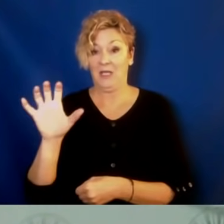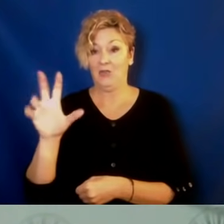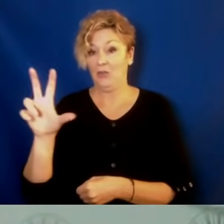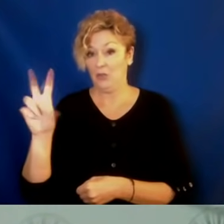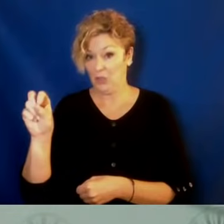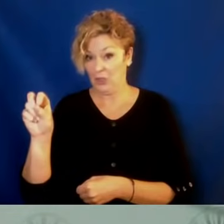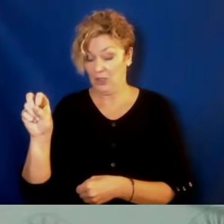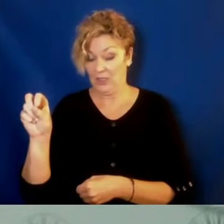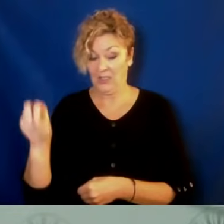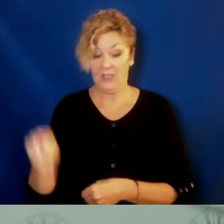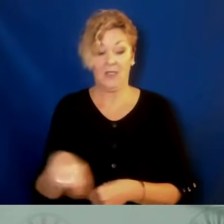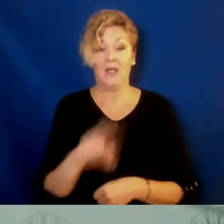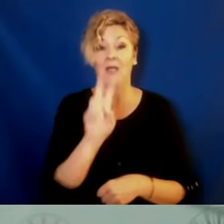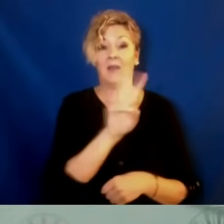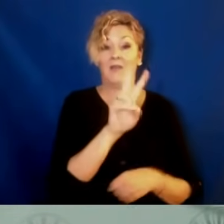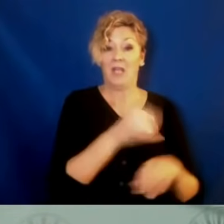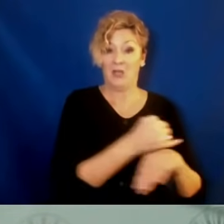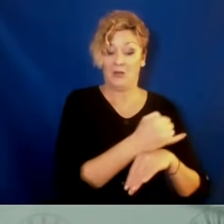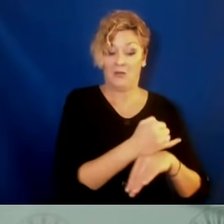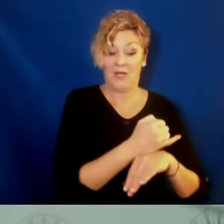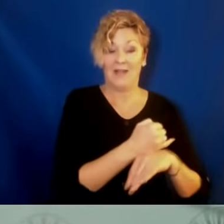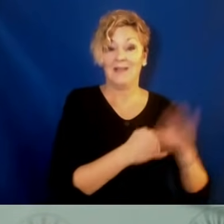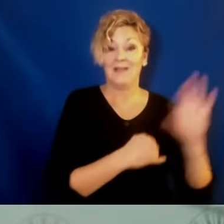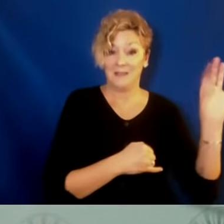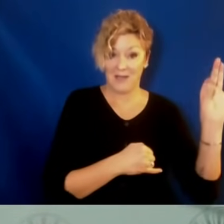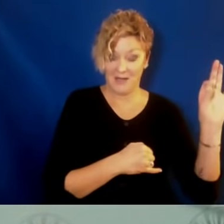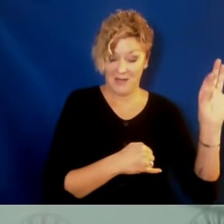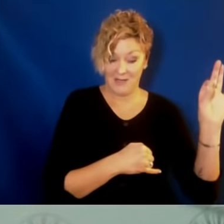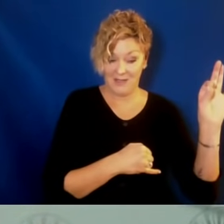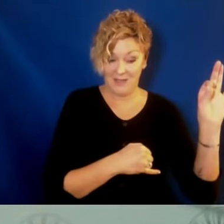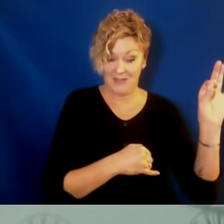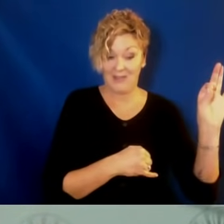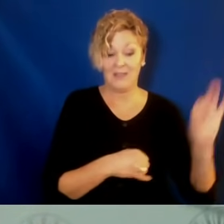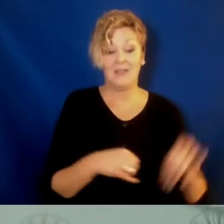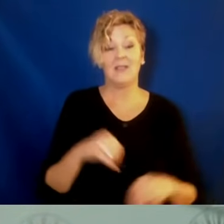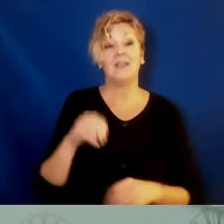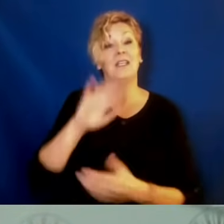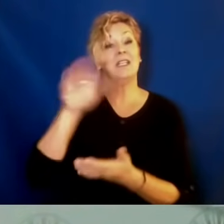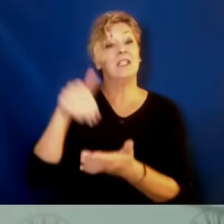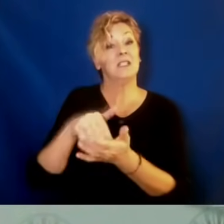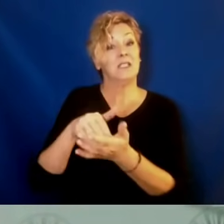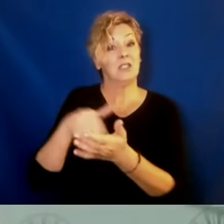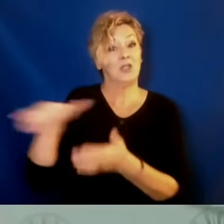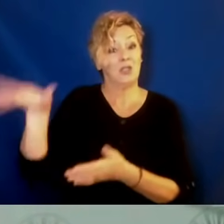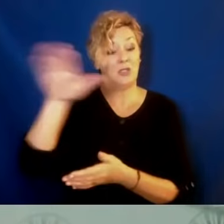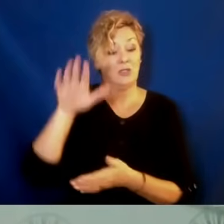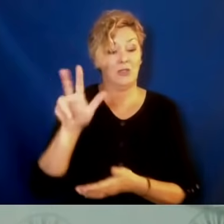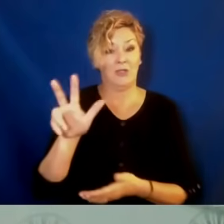to 15,501 cases of COVID-19. New health authority cases to give you a sense